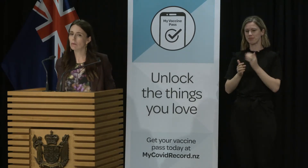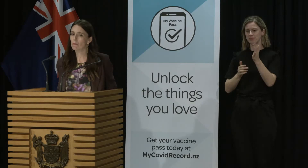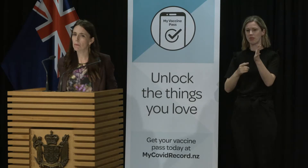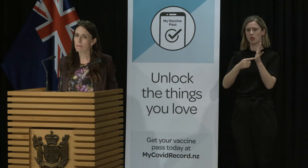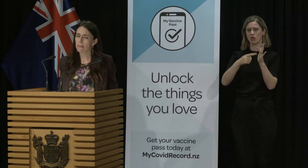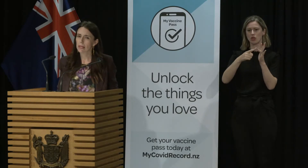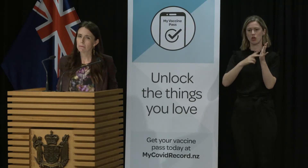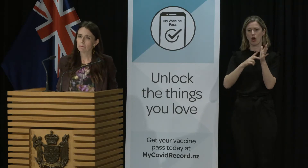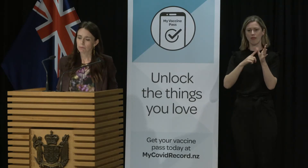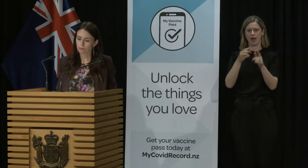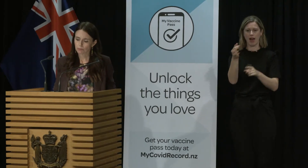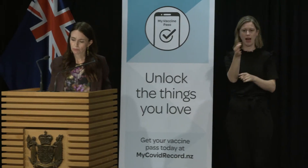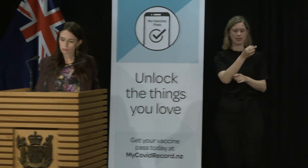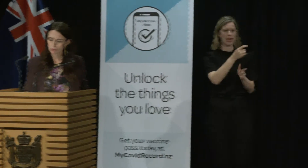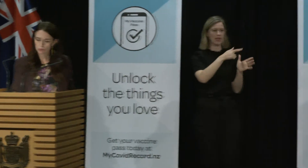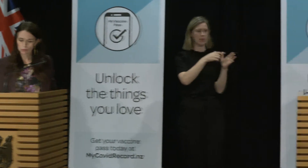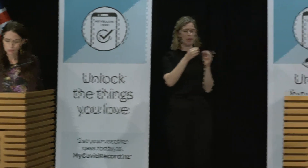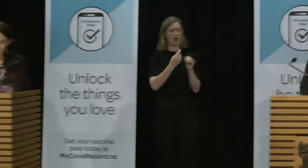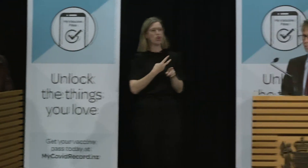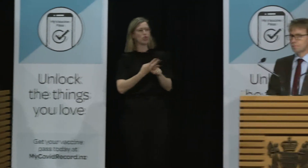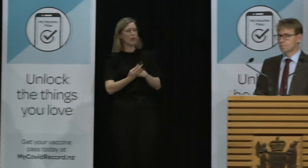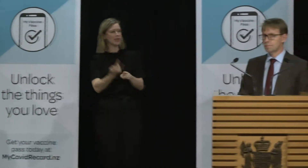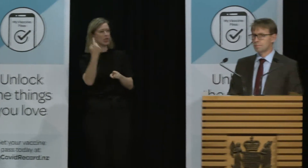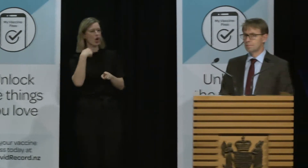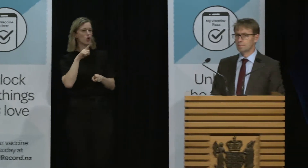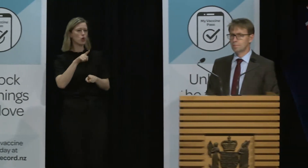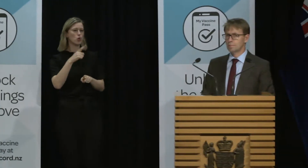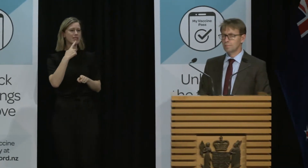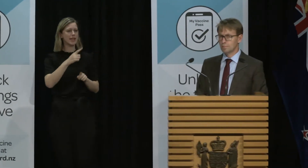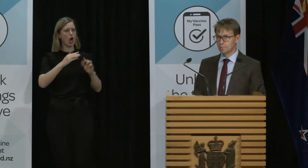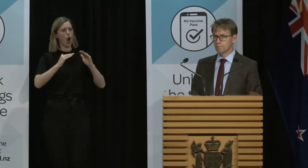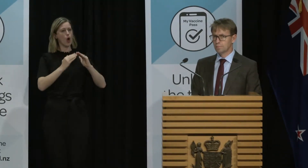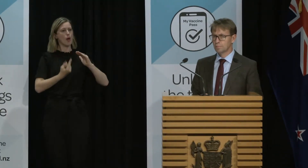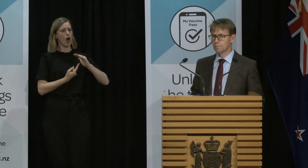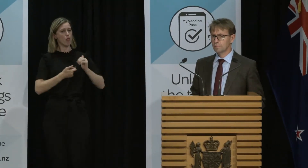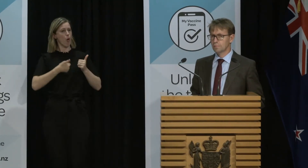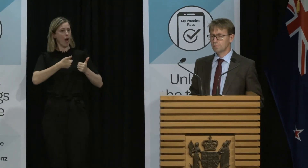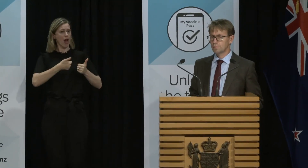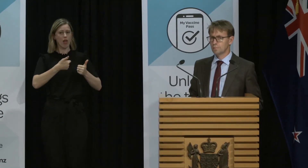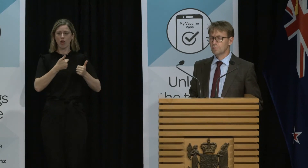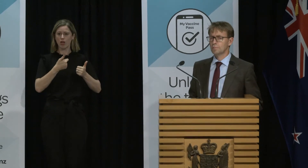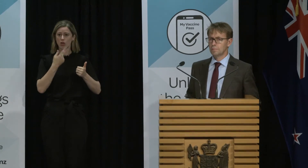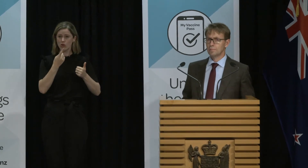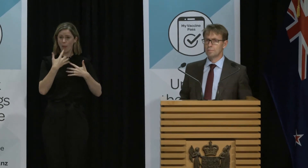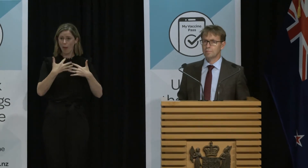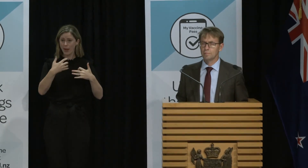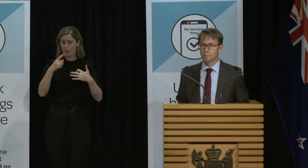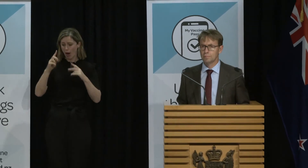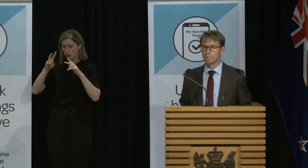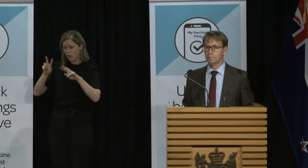exposure to COVID-19. Can I get a quick follow on that. Dr Bloomfield, two weeks